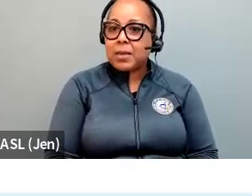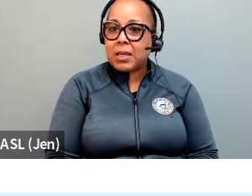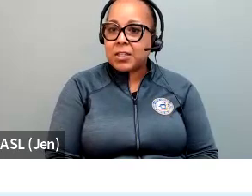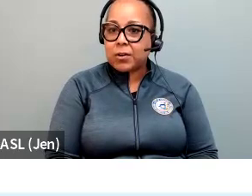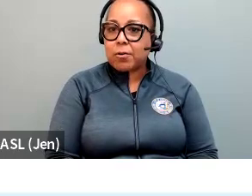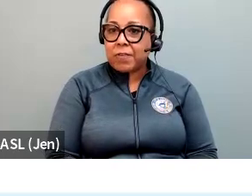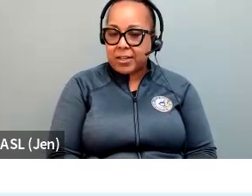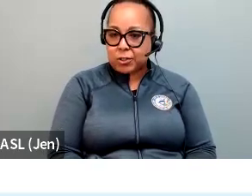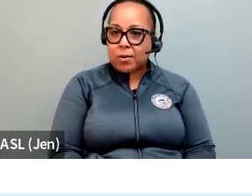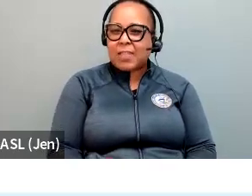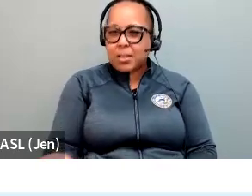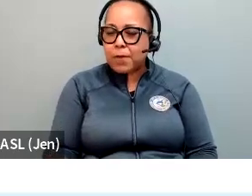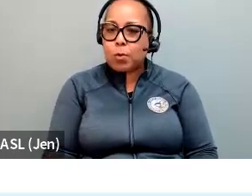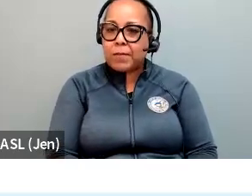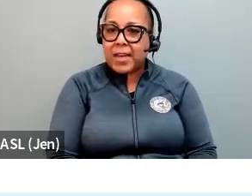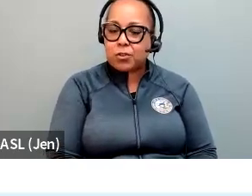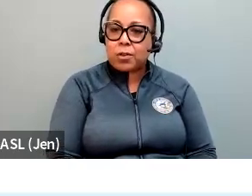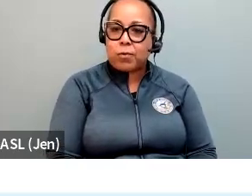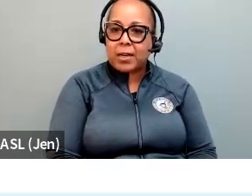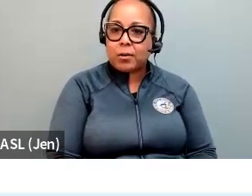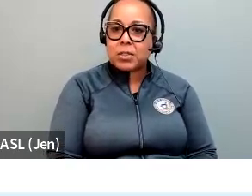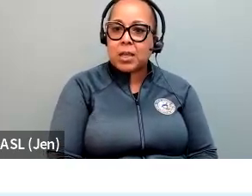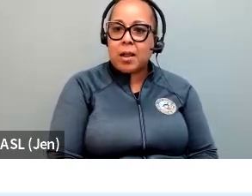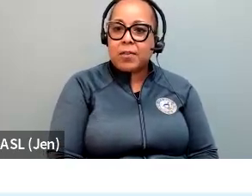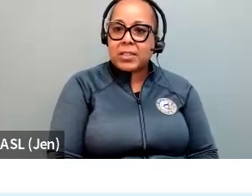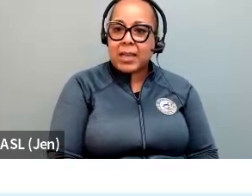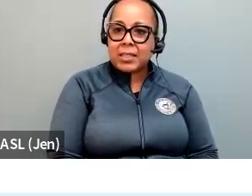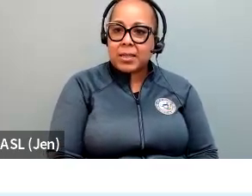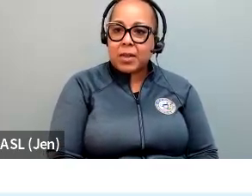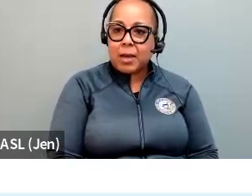be easier or faster. I think the phone would be faster than writing notes. The second tip that I